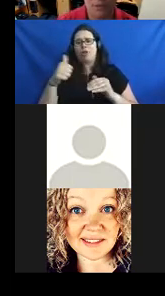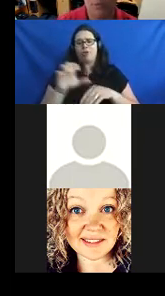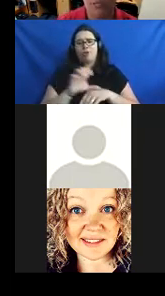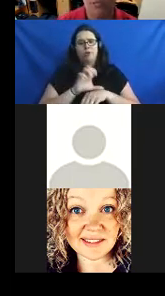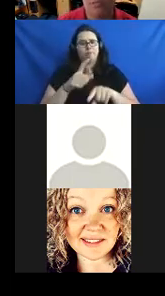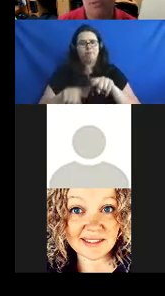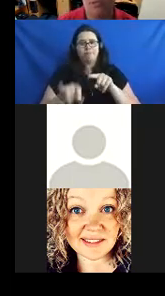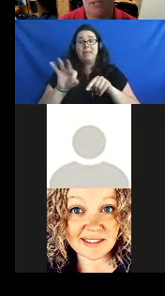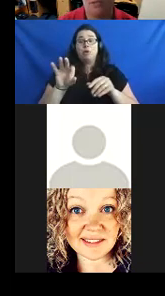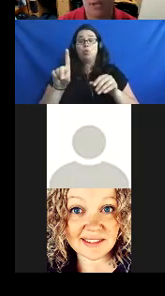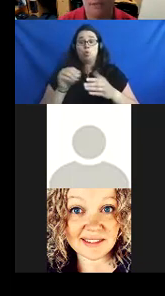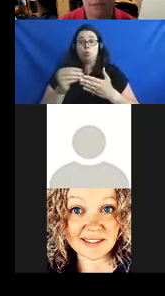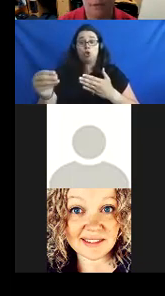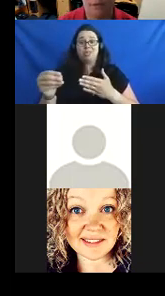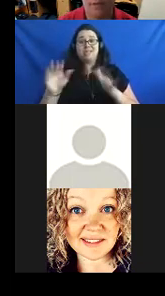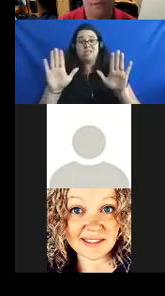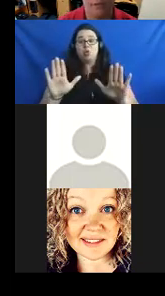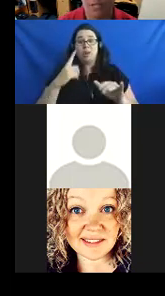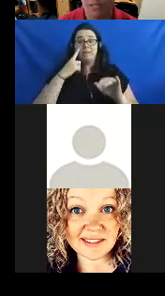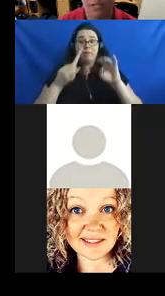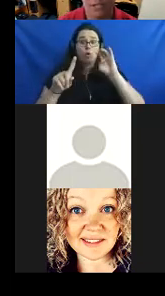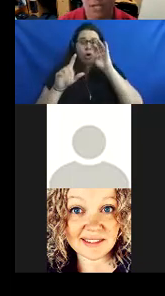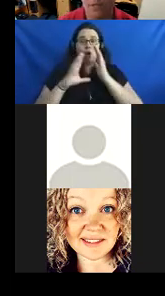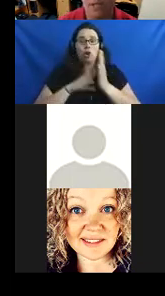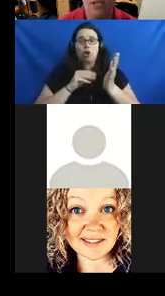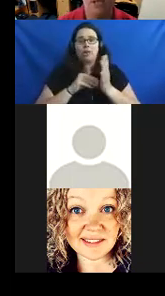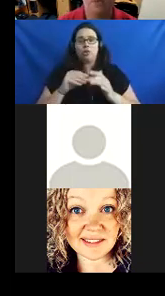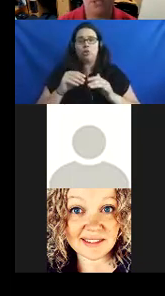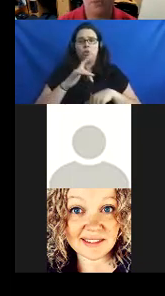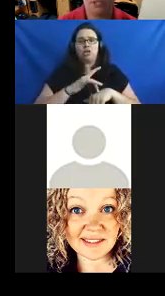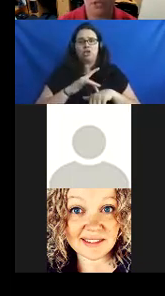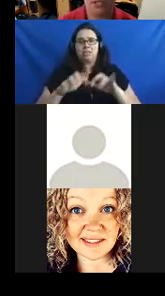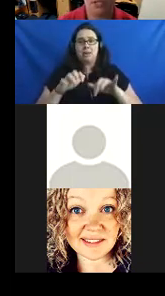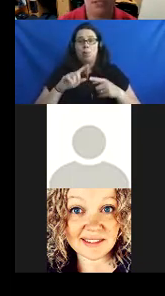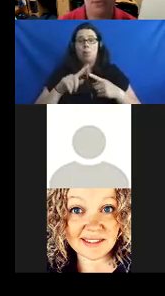SO, IF YOU DO PURCHASE THIS ONE, IT'S GREAT FOR LEARNING TO TOUCH TYPE, BUT ONCE YOU INSTALL IT, THEY DON'T LET YOU